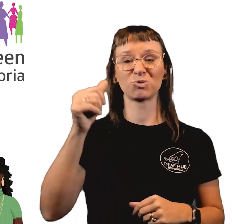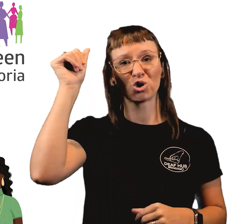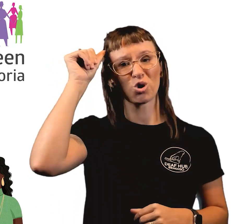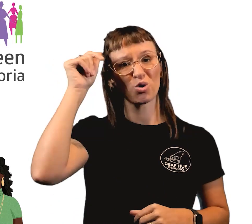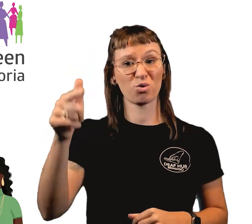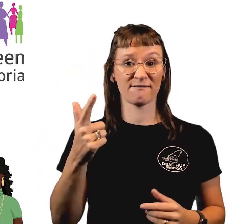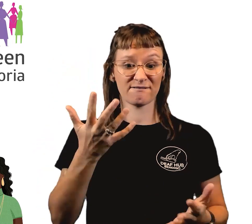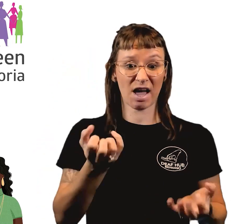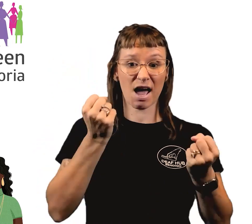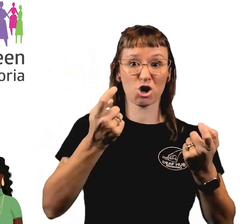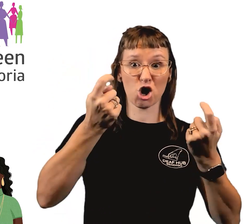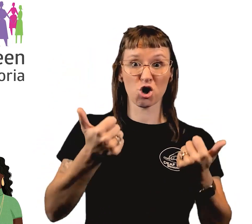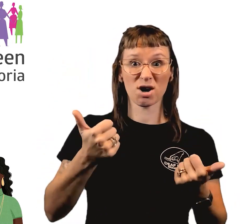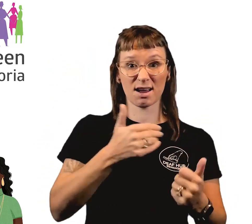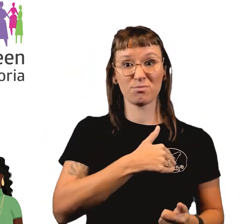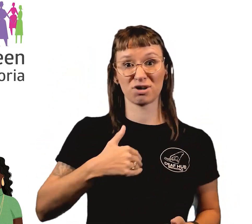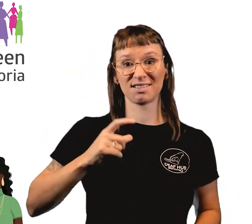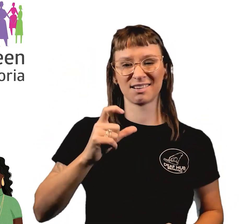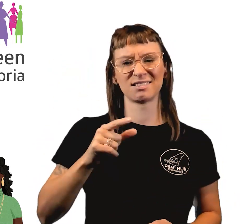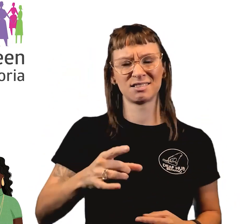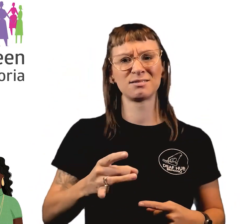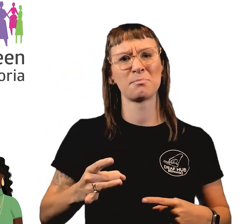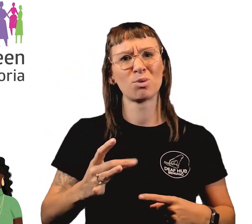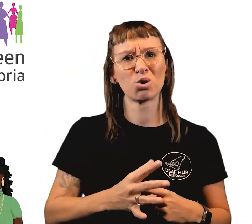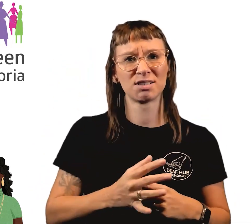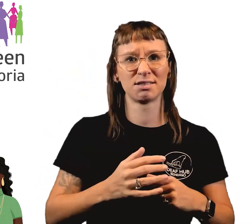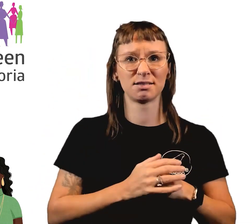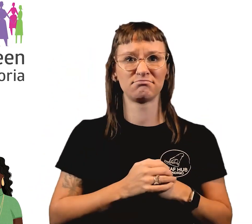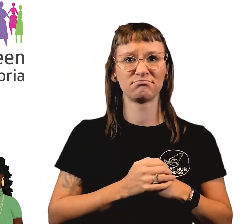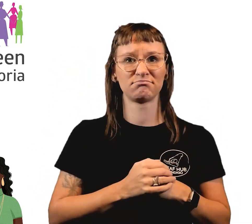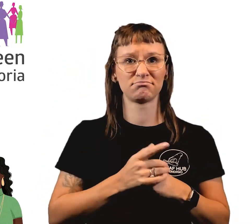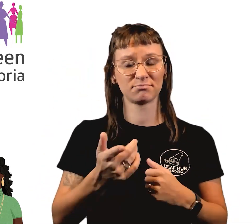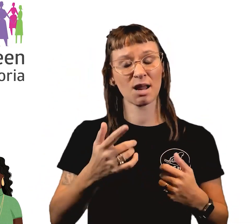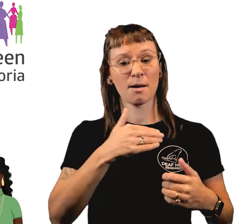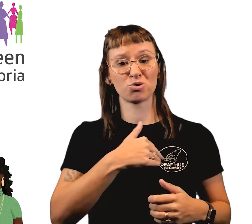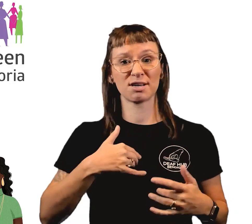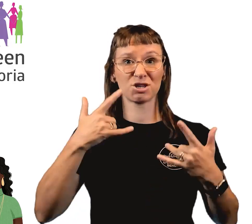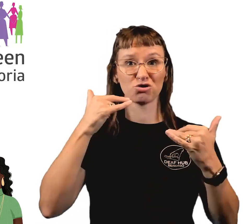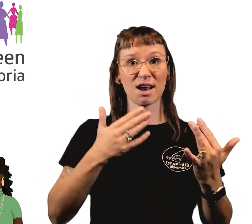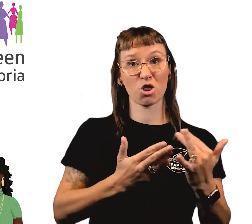We know that finding breast cancer early is important. A breast screen through